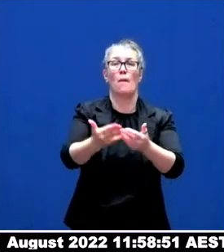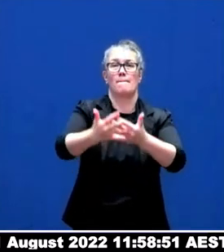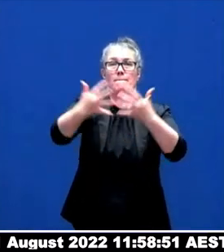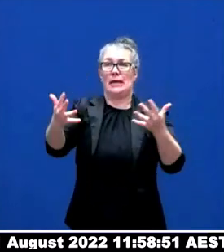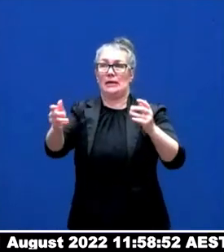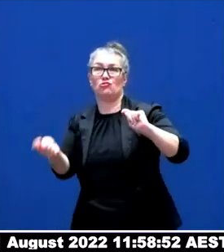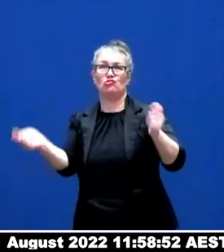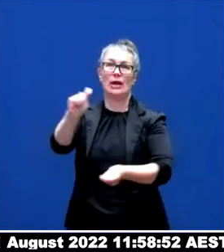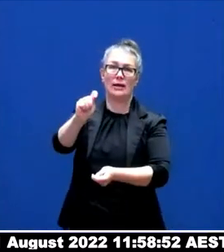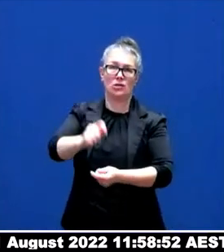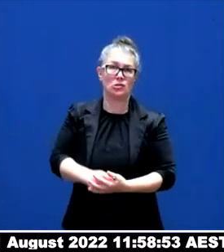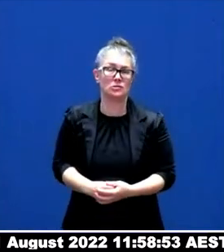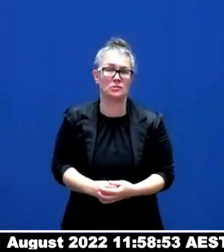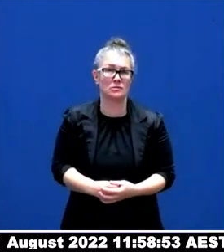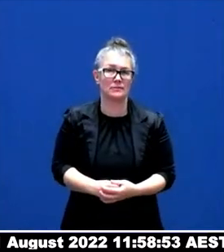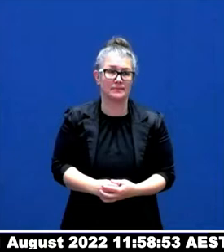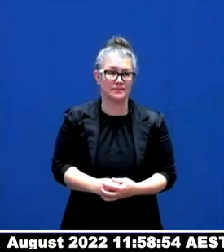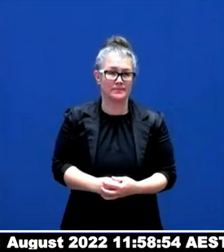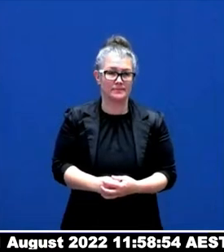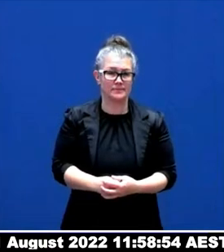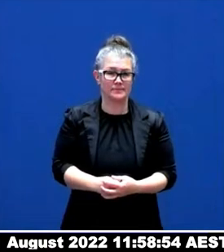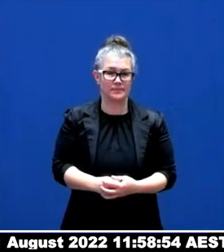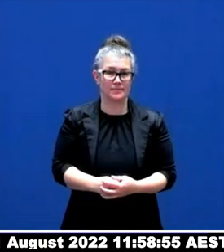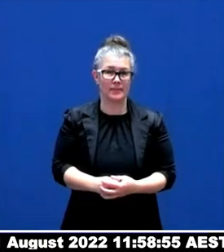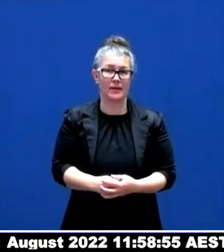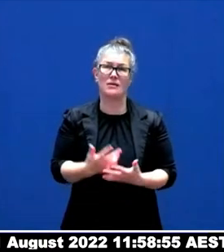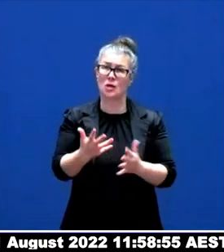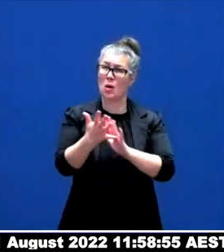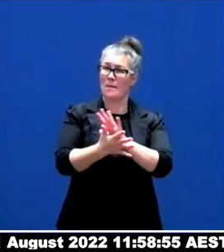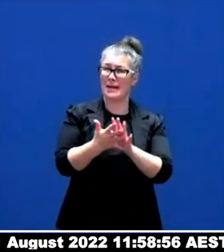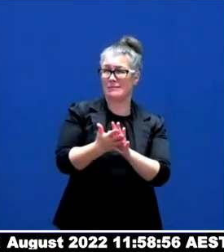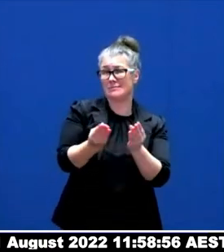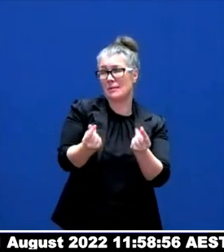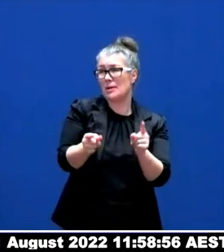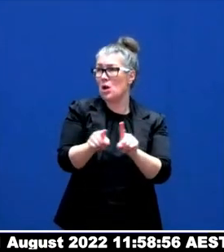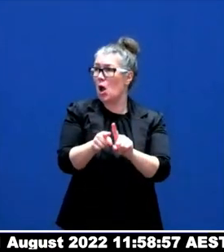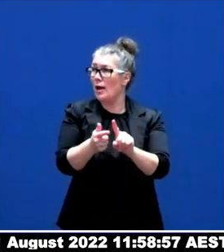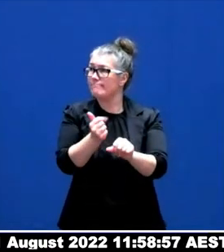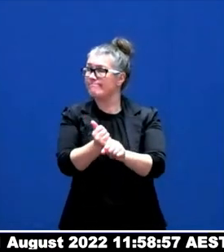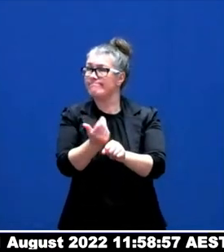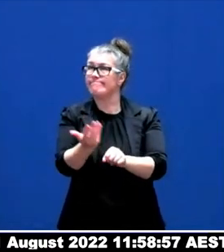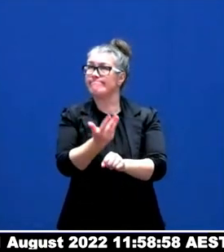So, would a reasonable adjustment be something that, for example, the